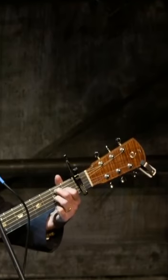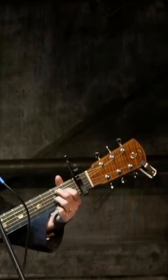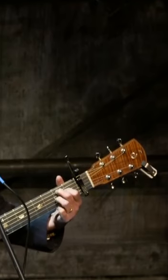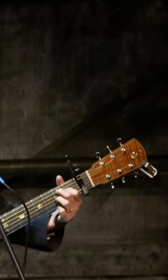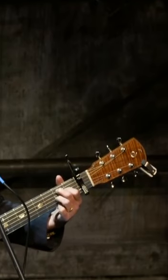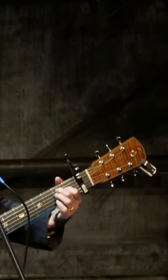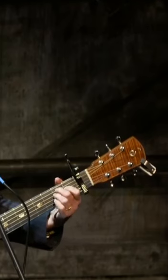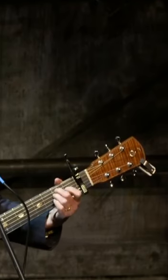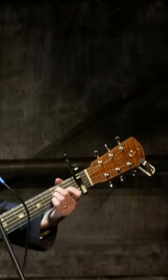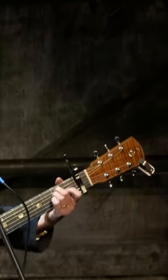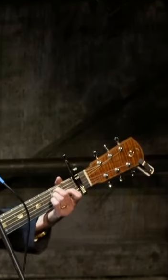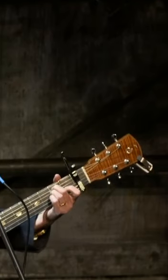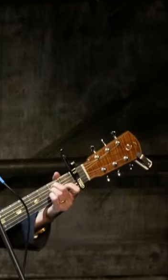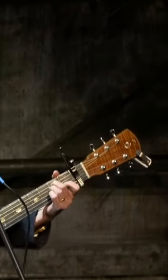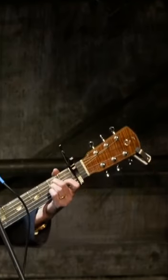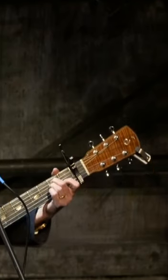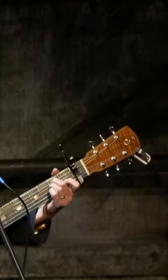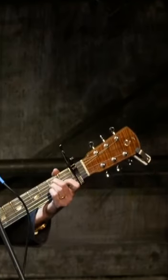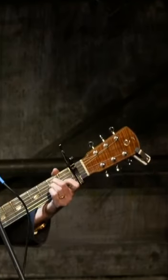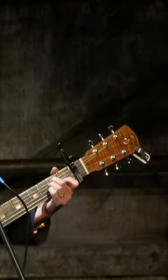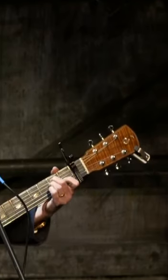# Mm-hm